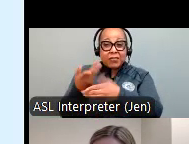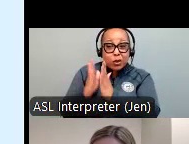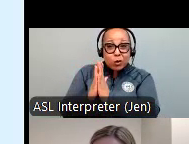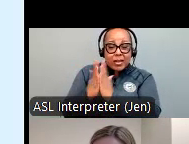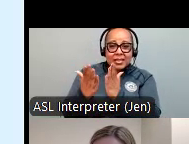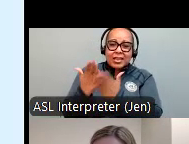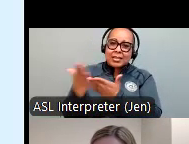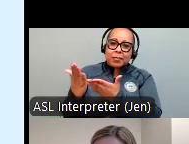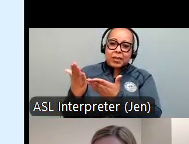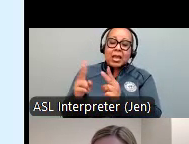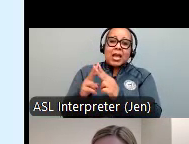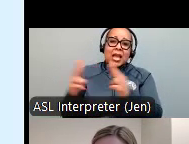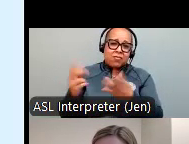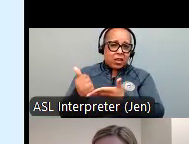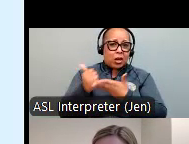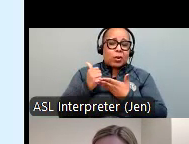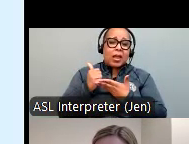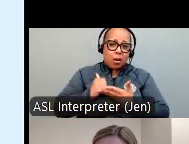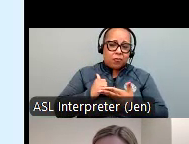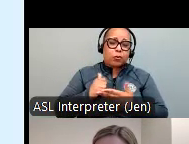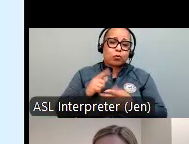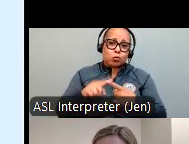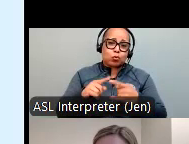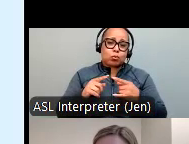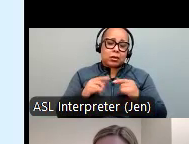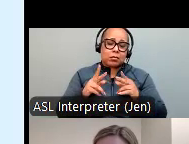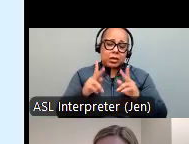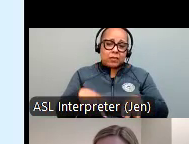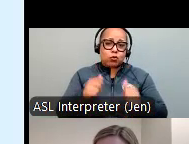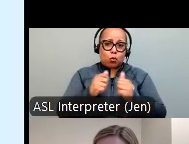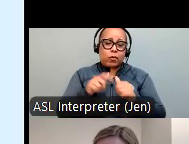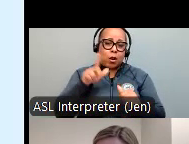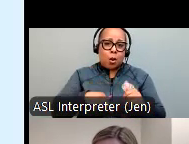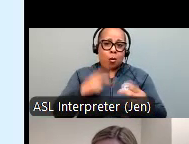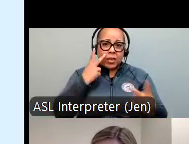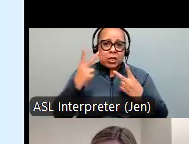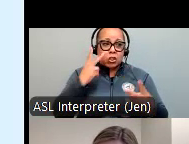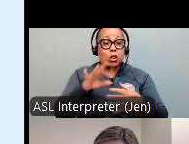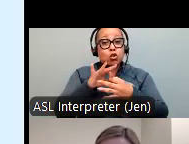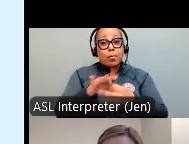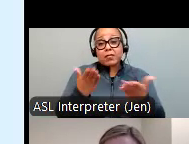something and very helpful to an individual with low vision. In terms of service animals, because